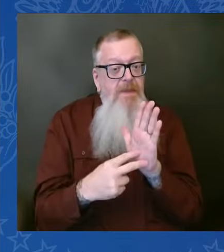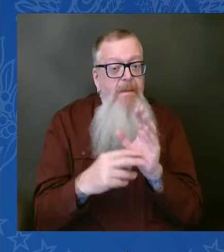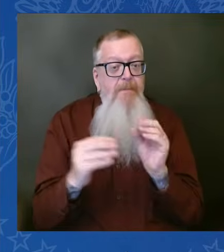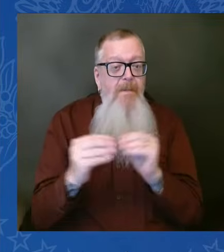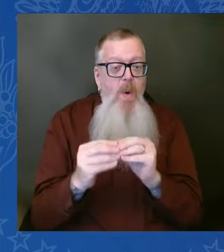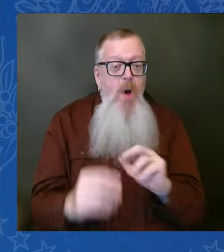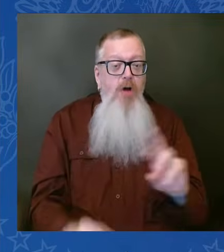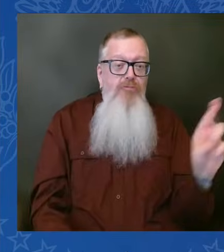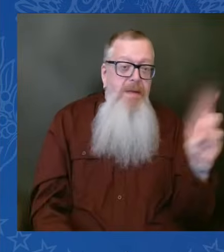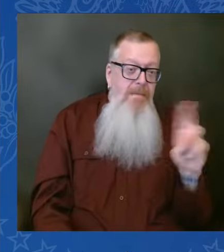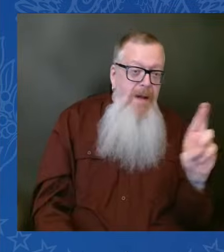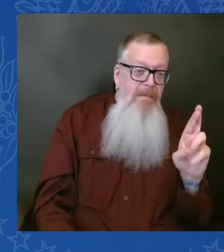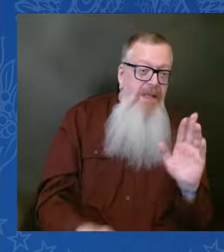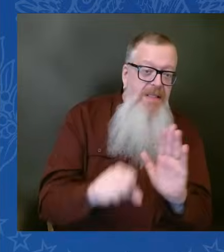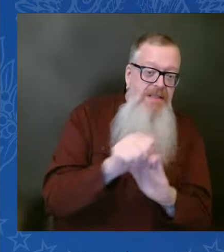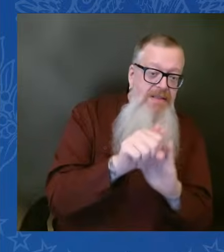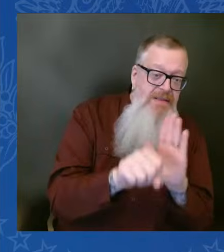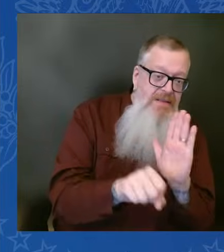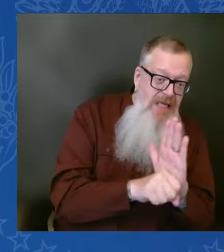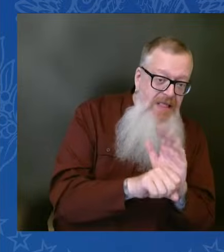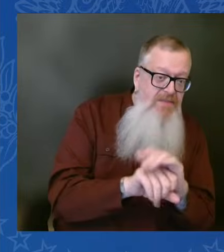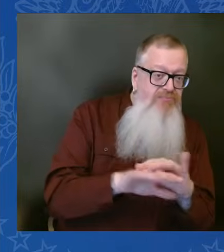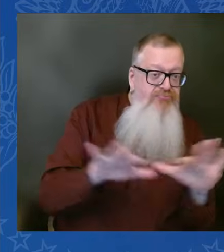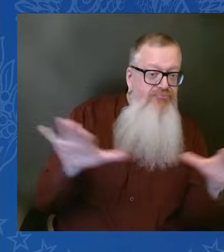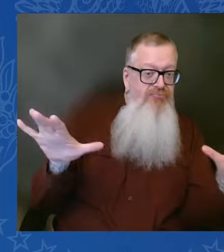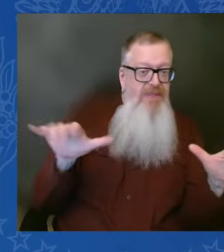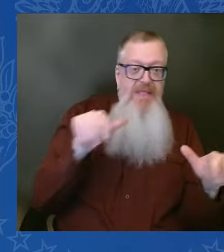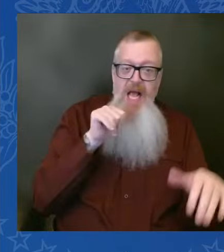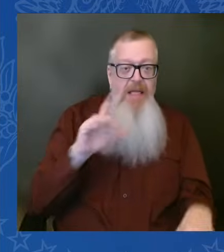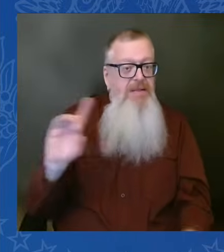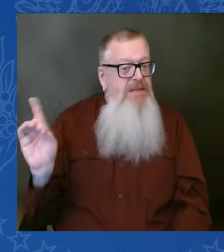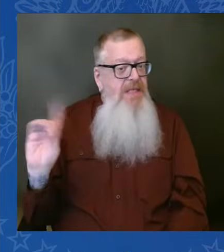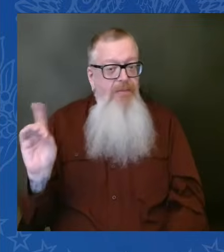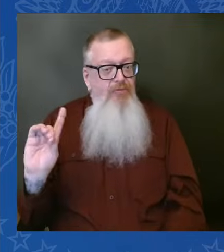Not a politically smart thing to do, and I knew what I was doing. I knew people would be angry.